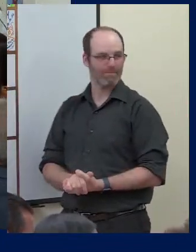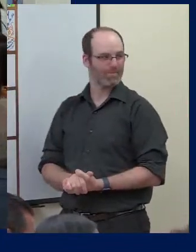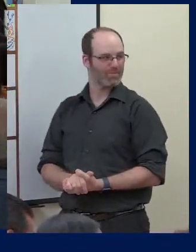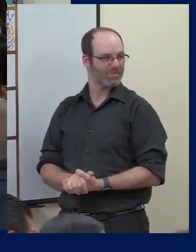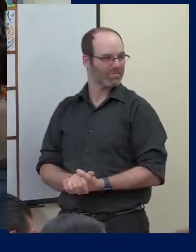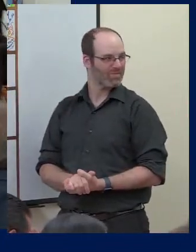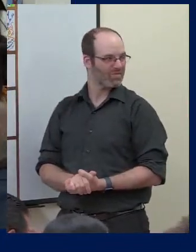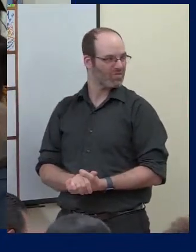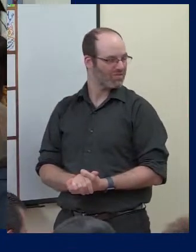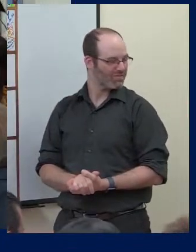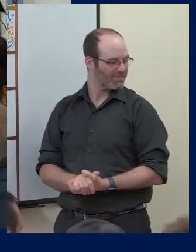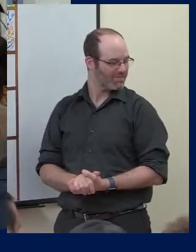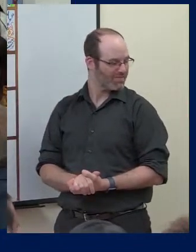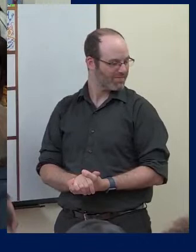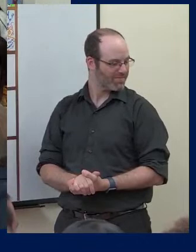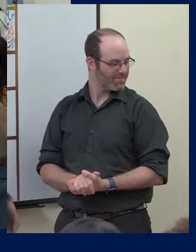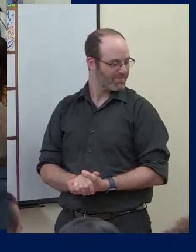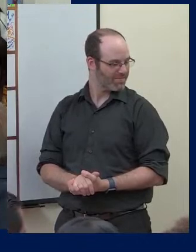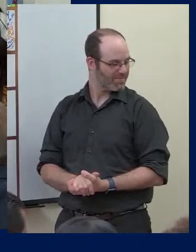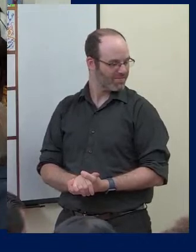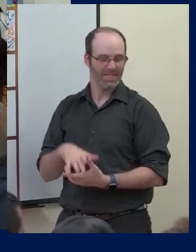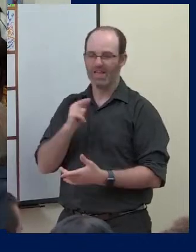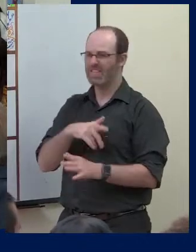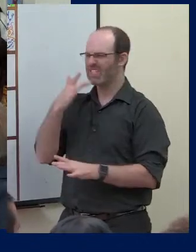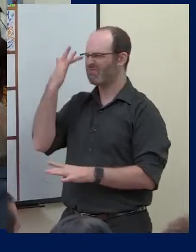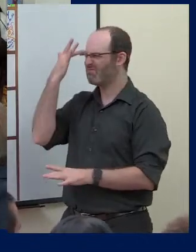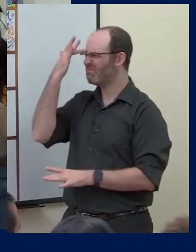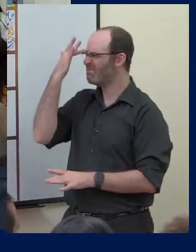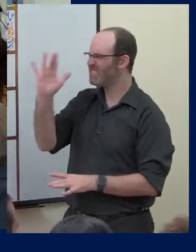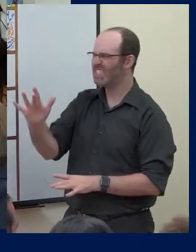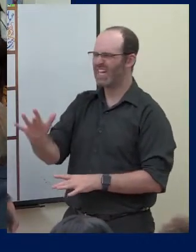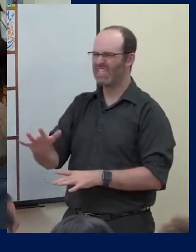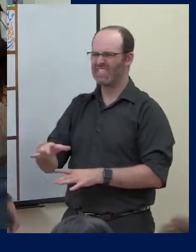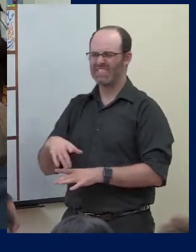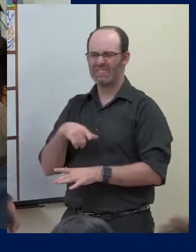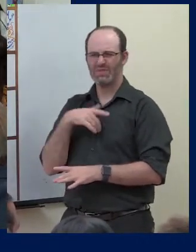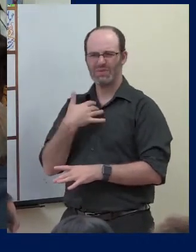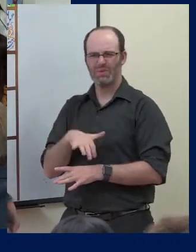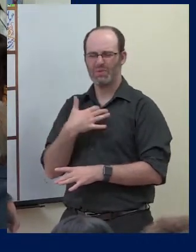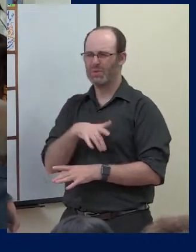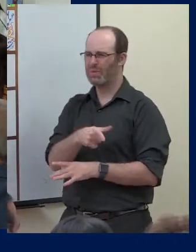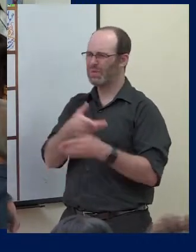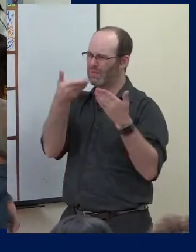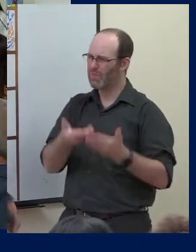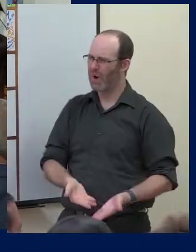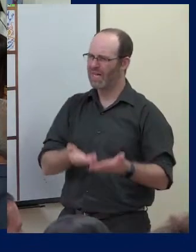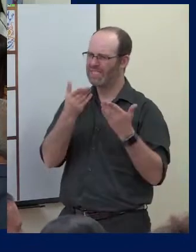the eloquence, the intelligence, the presence, there is a bright future for both of you.